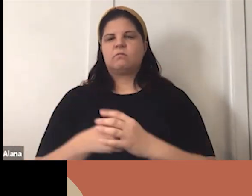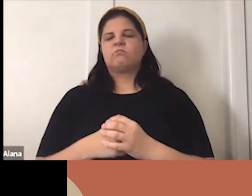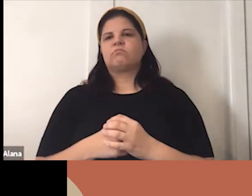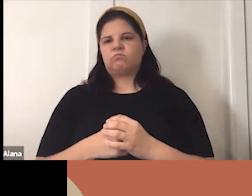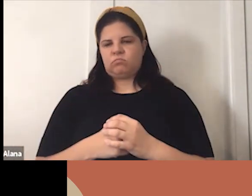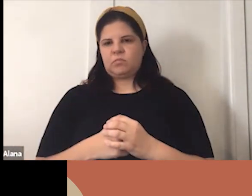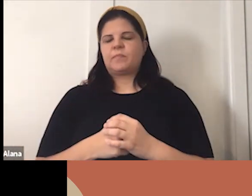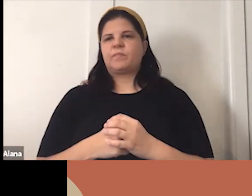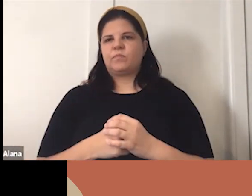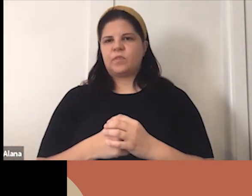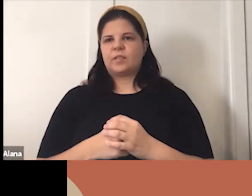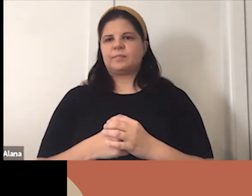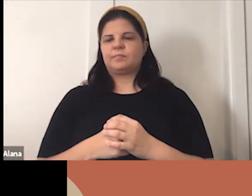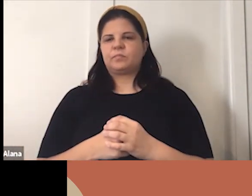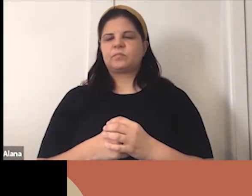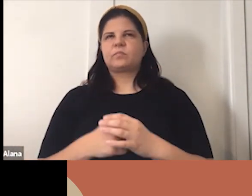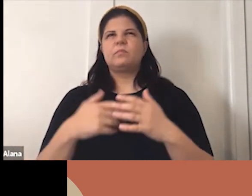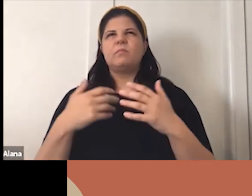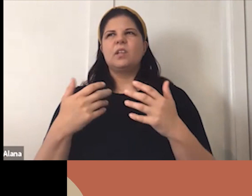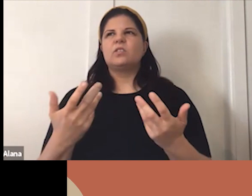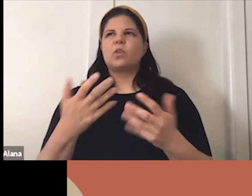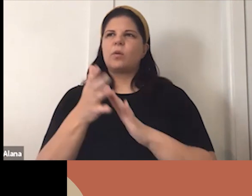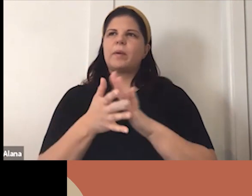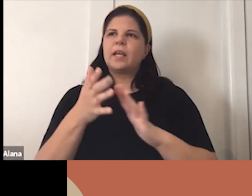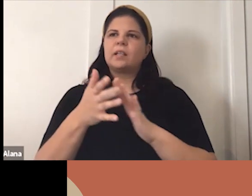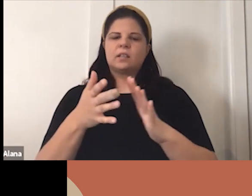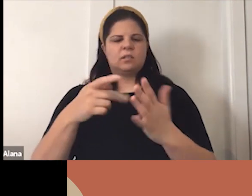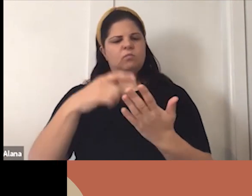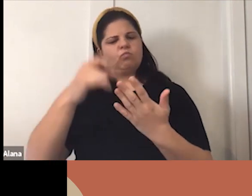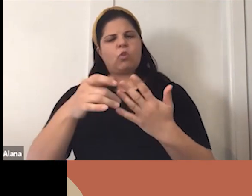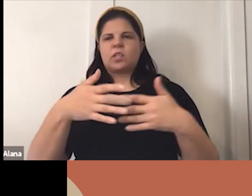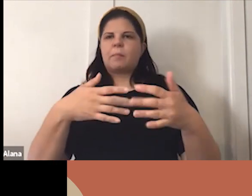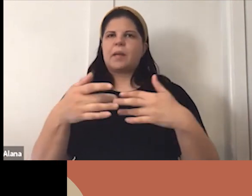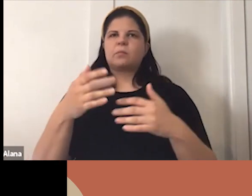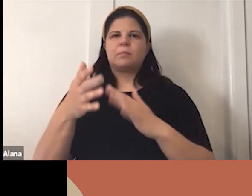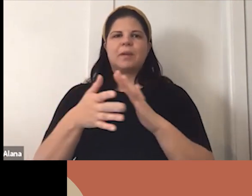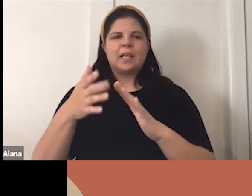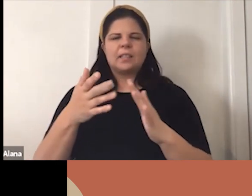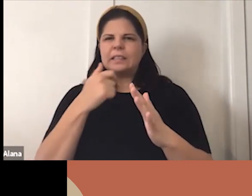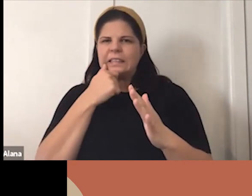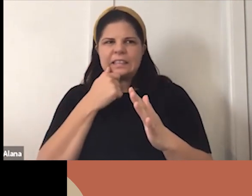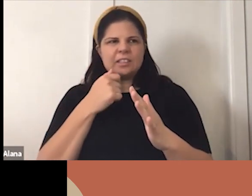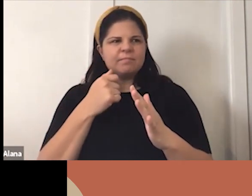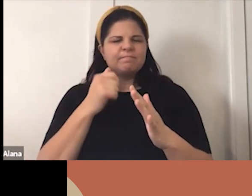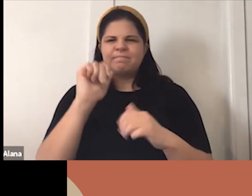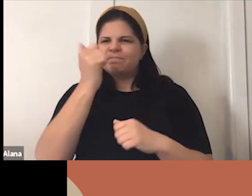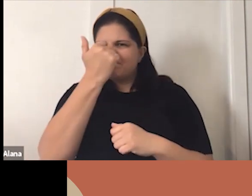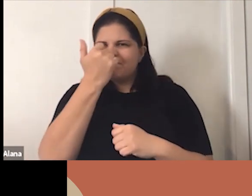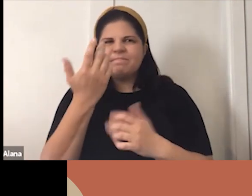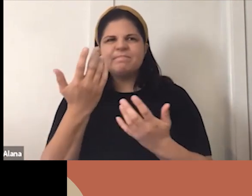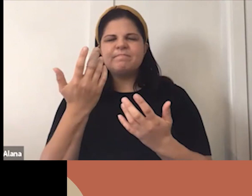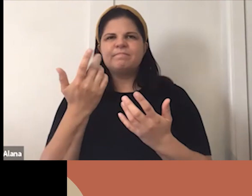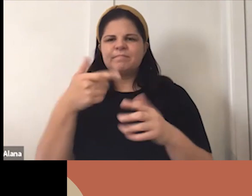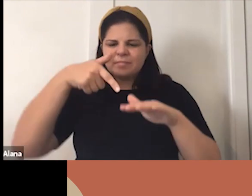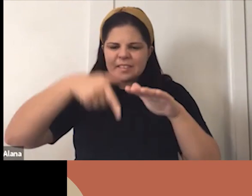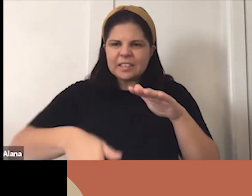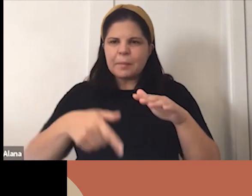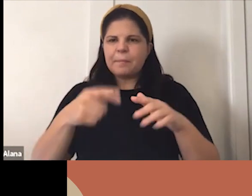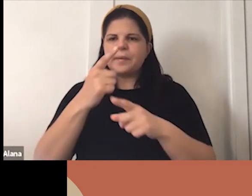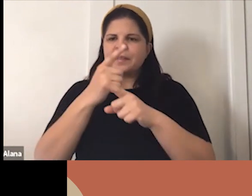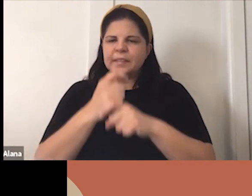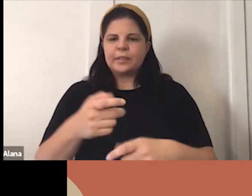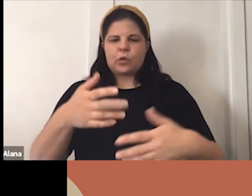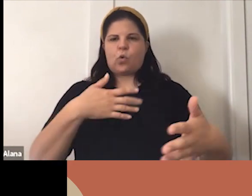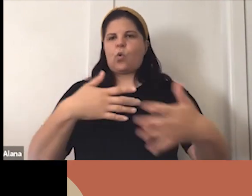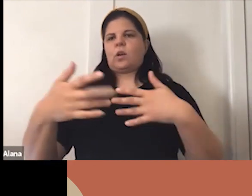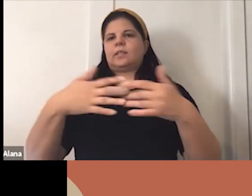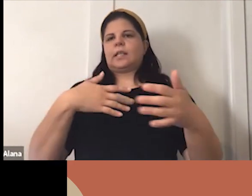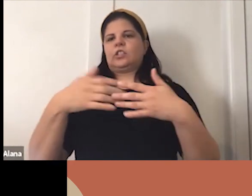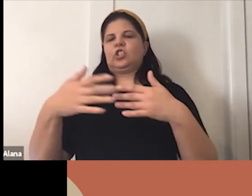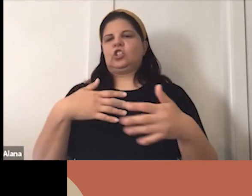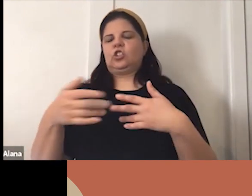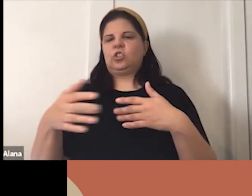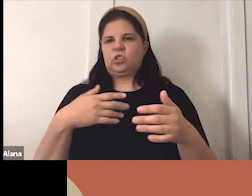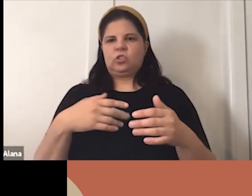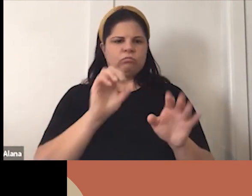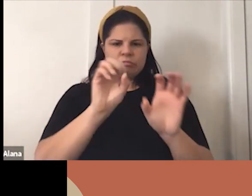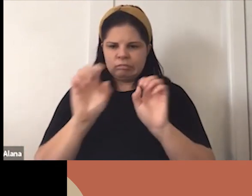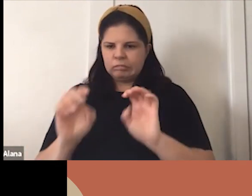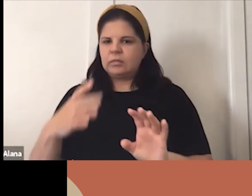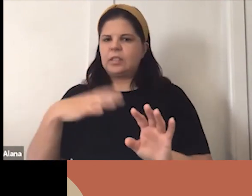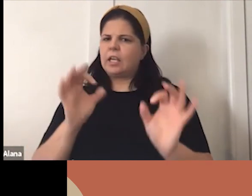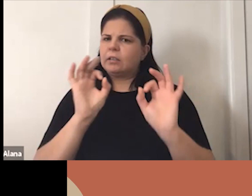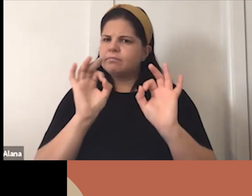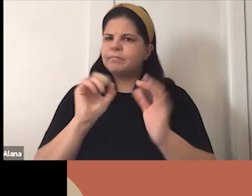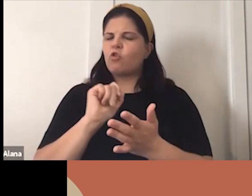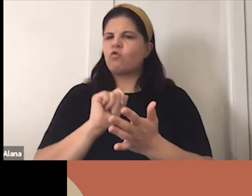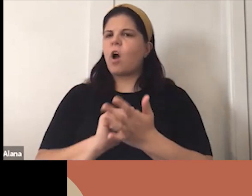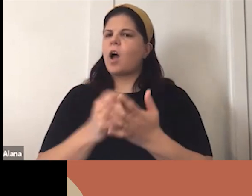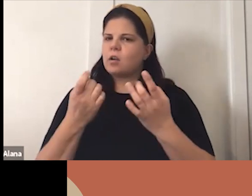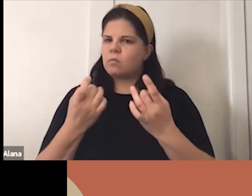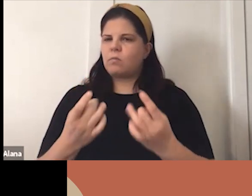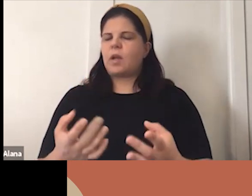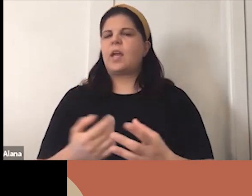In other words, the more finite, shall we say, organisational detail s of bringing different